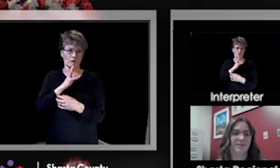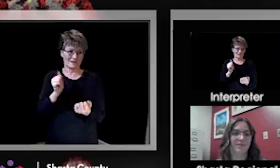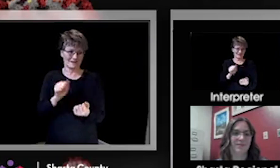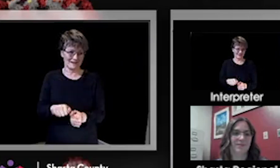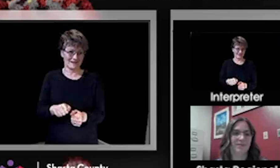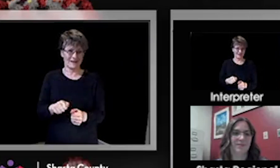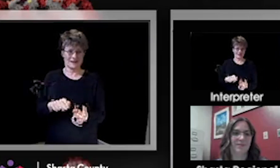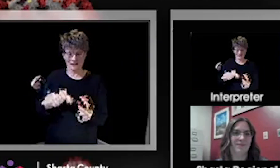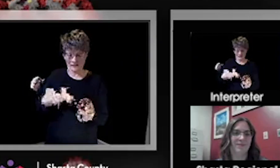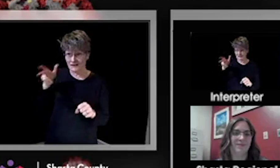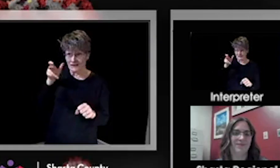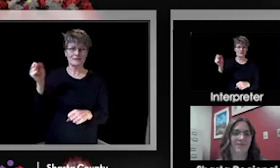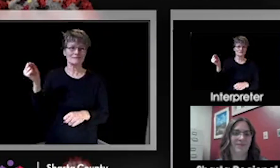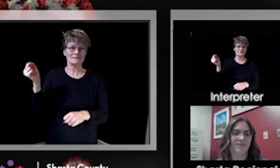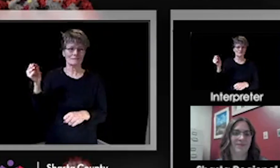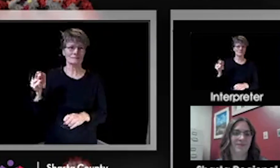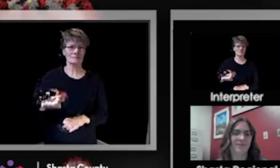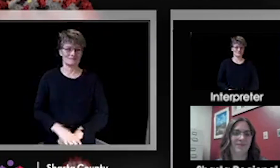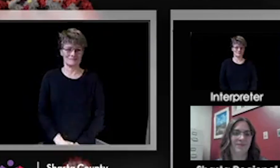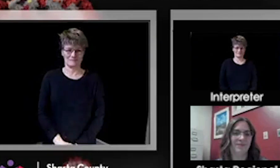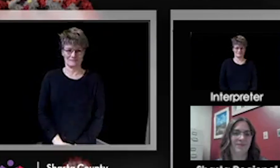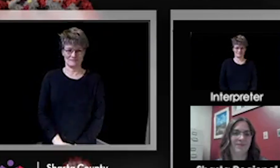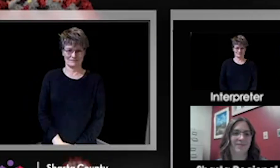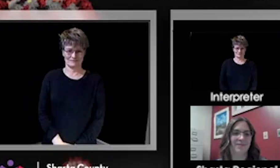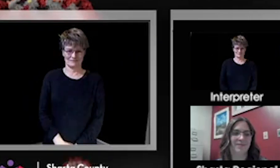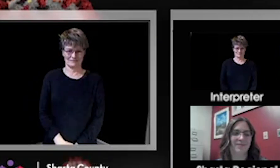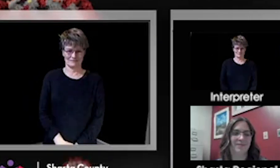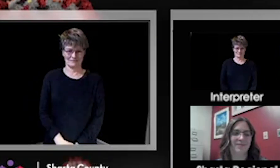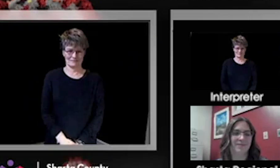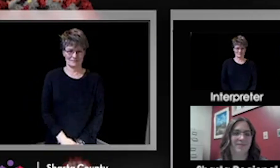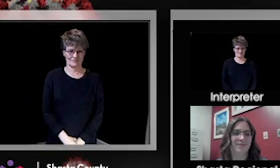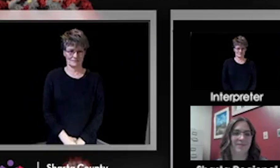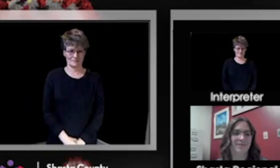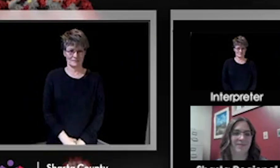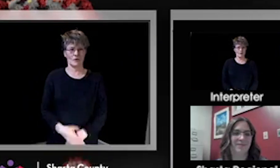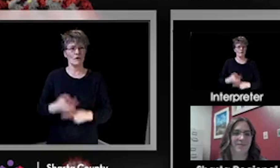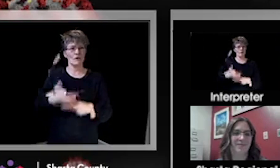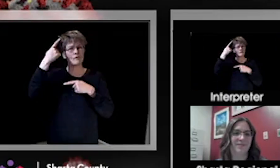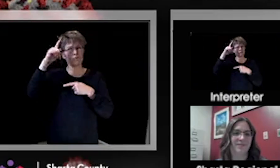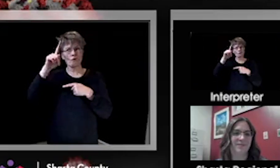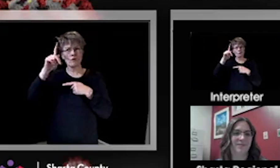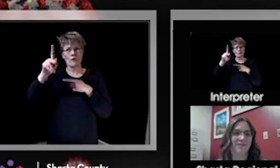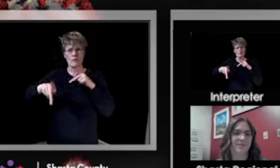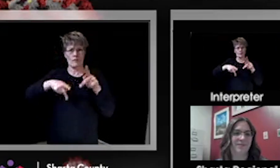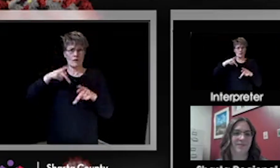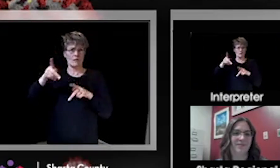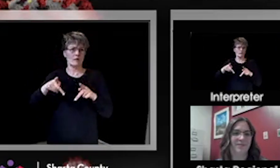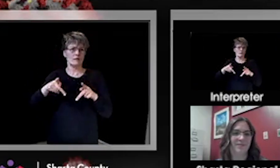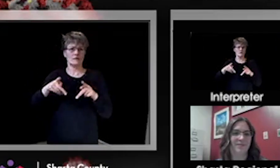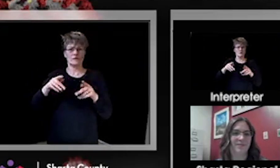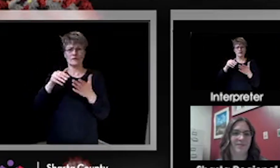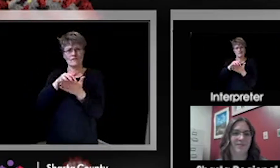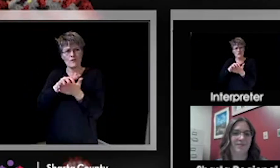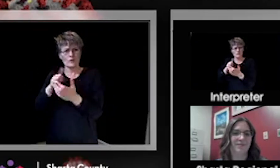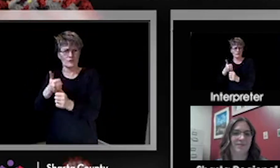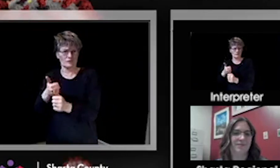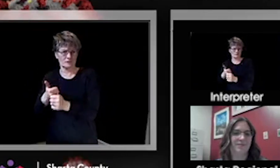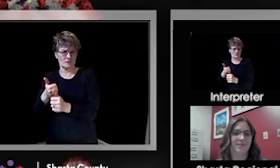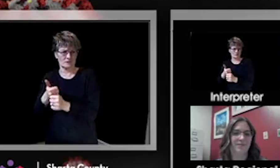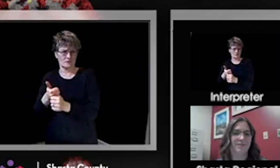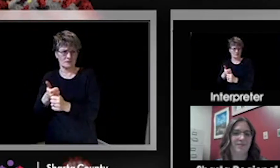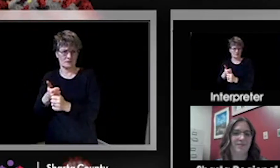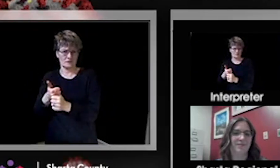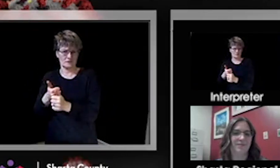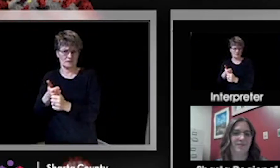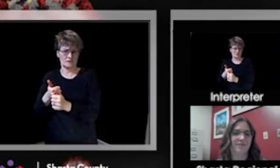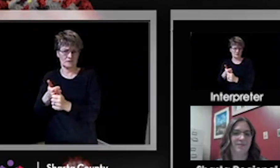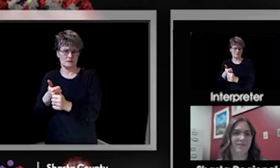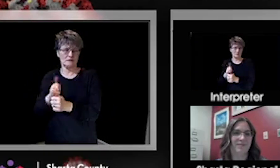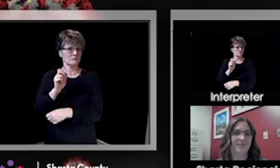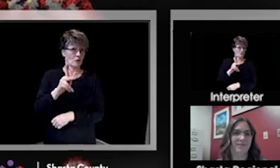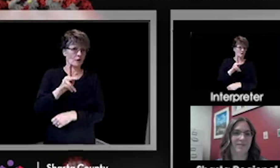It’s for the vulnerable population during this time.